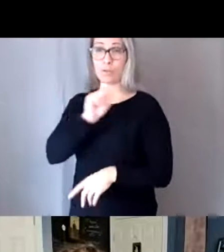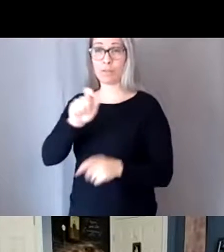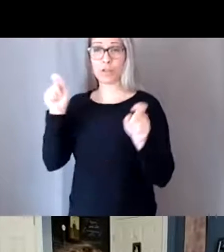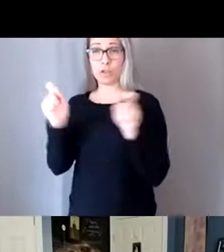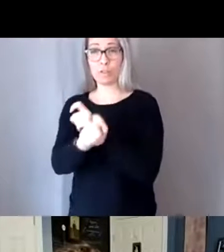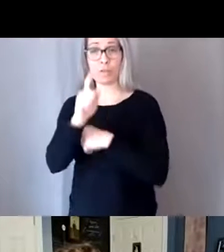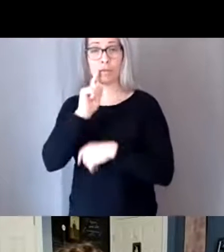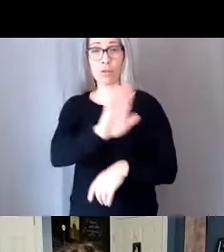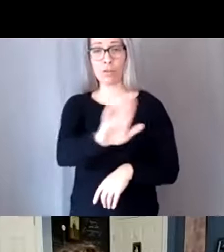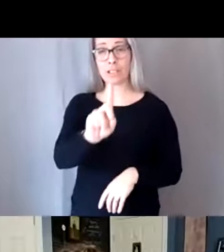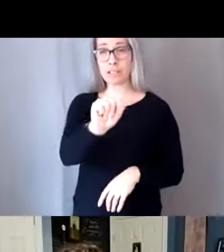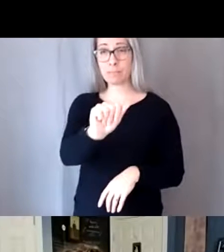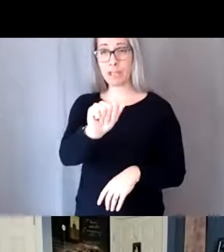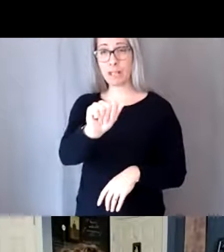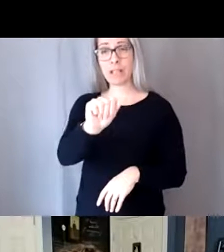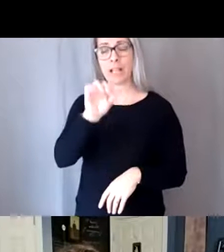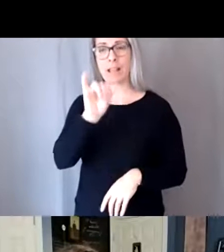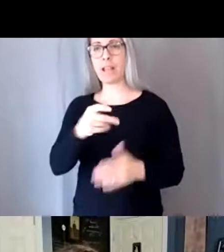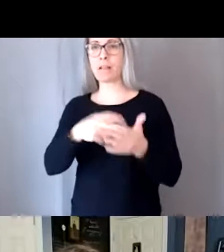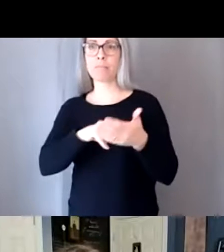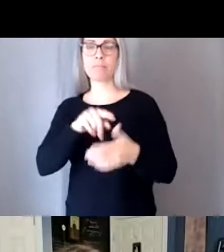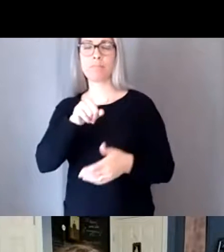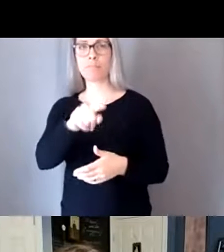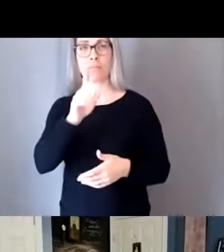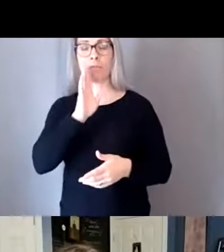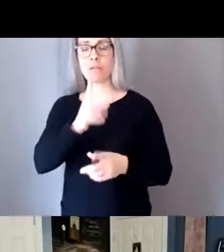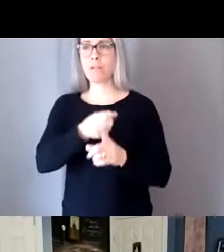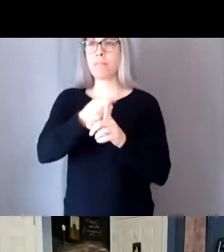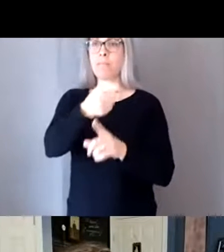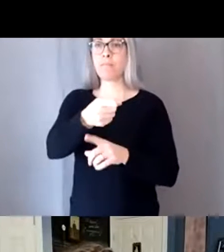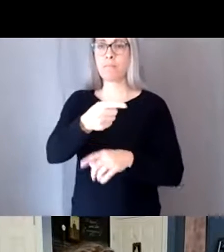on their lives than teaching them exercise regimens